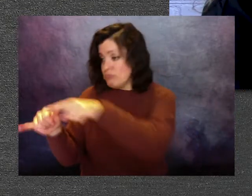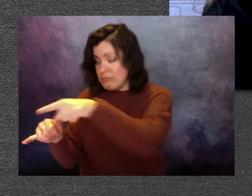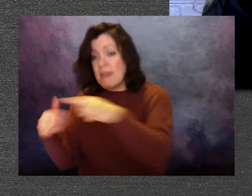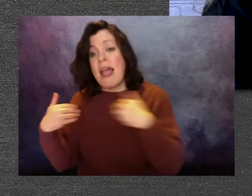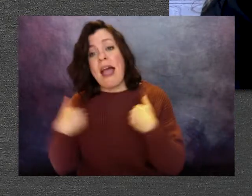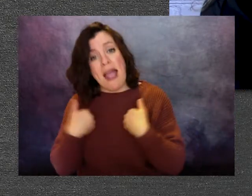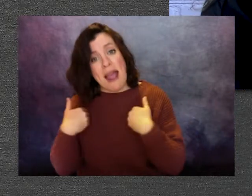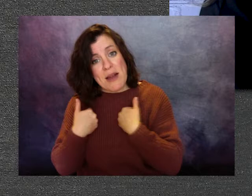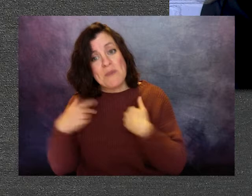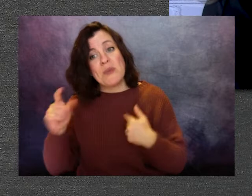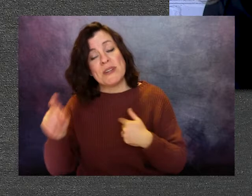Why do you think they go?